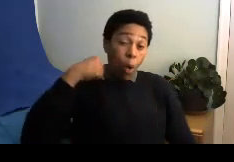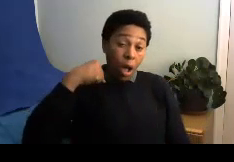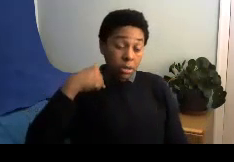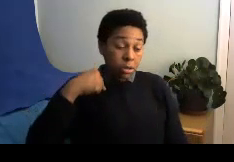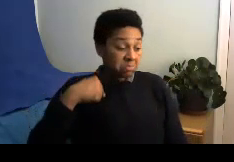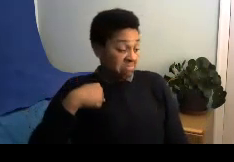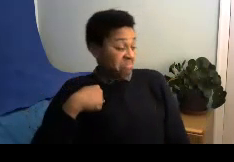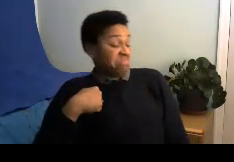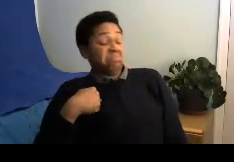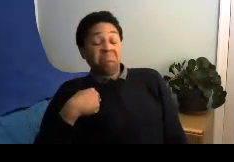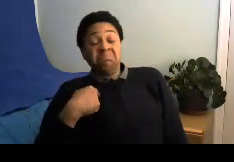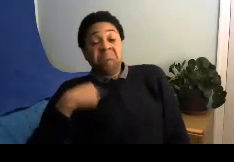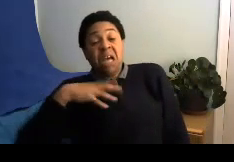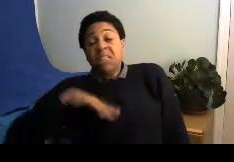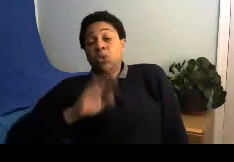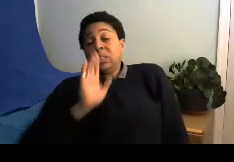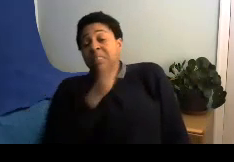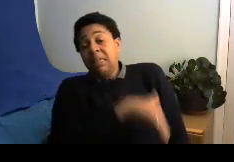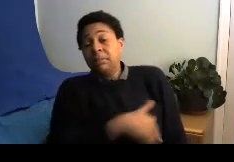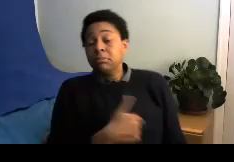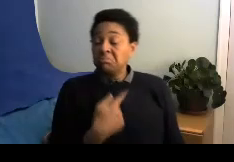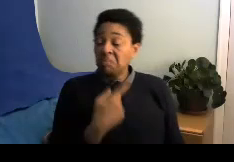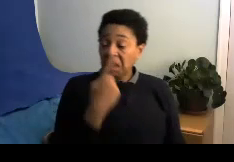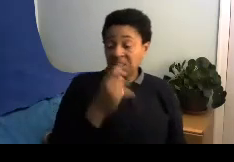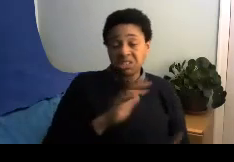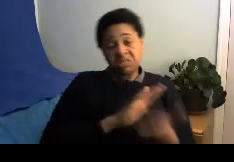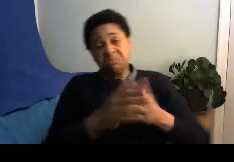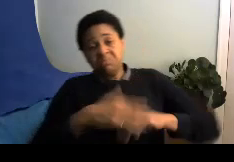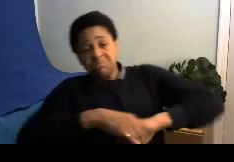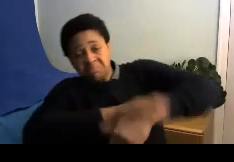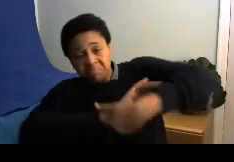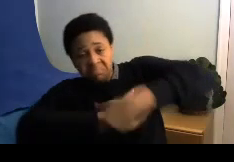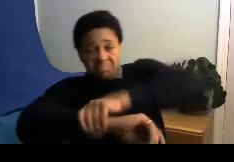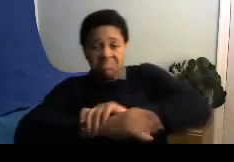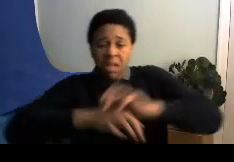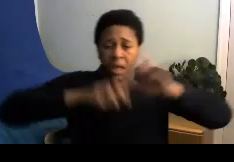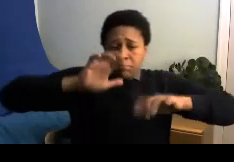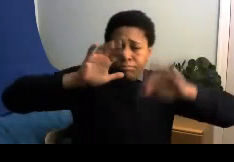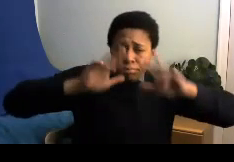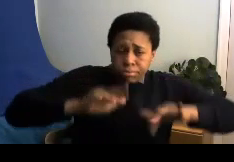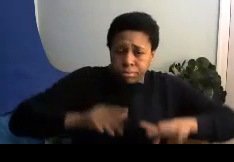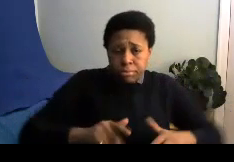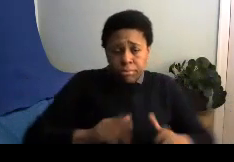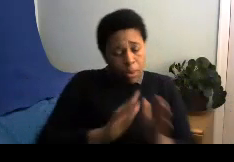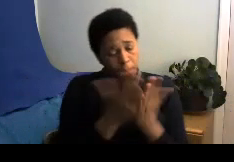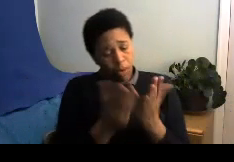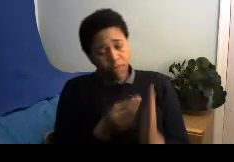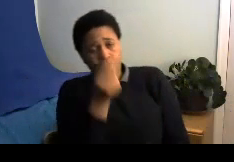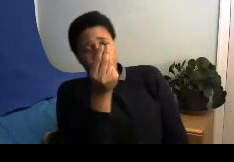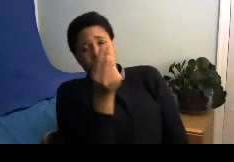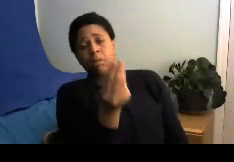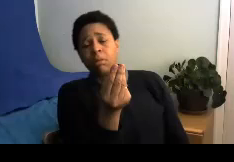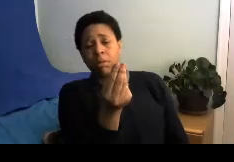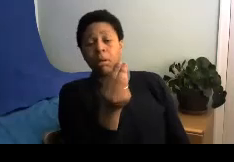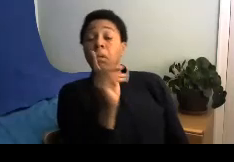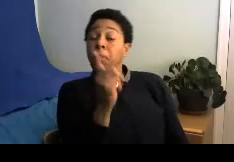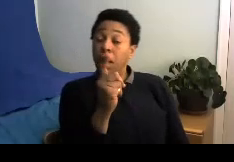necessarily have to do that. It sort of feels like the operators only do that for people. But as a Black writer, and as part of a